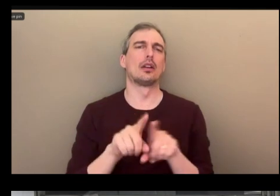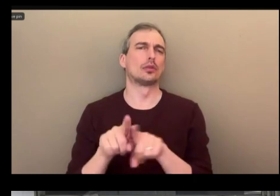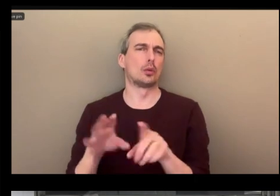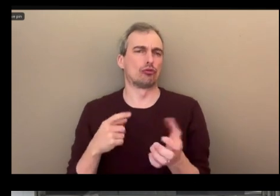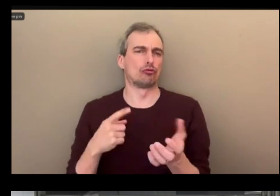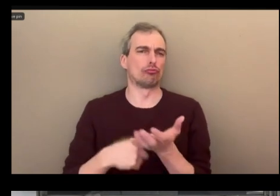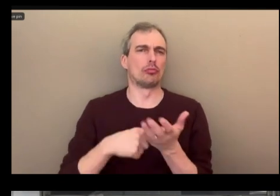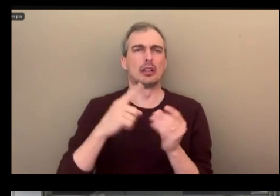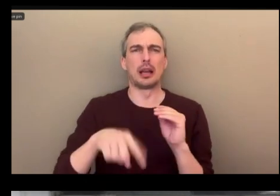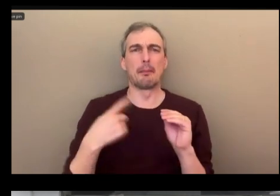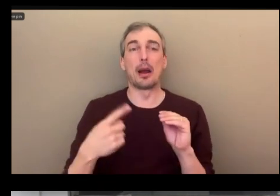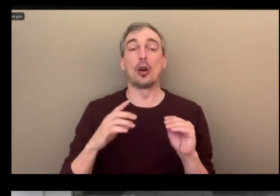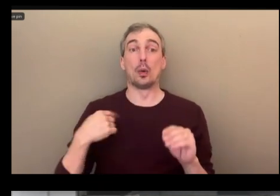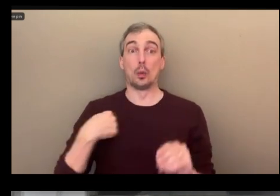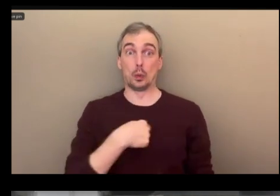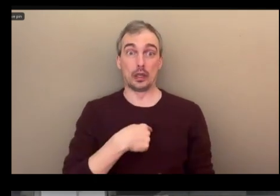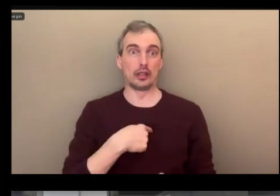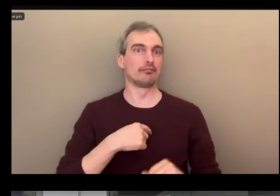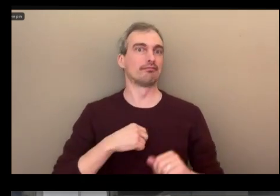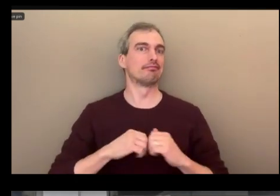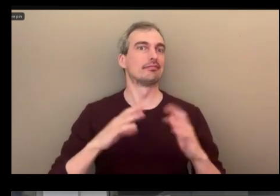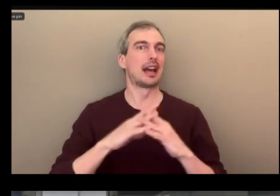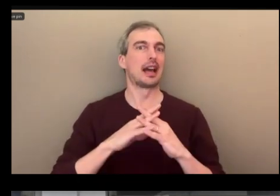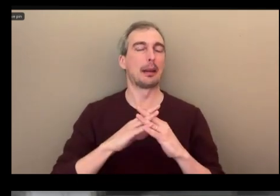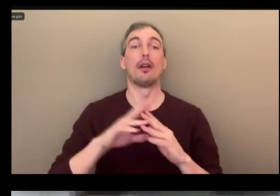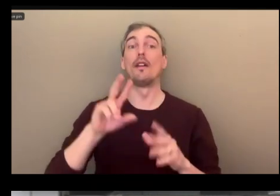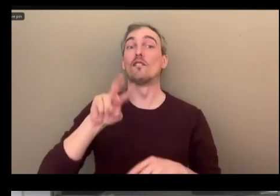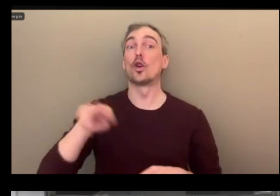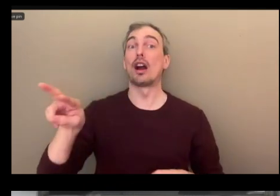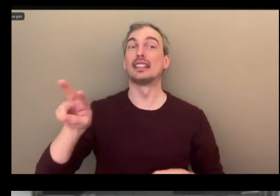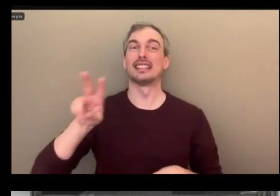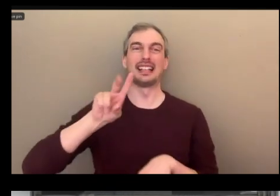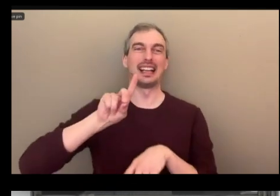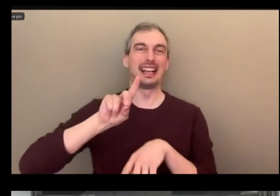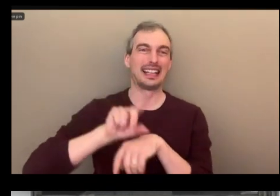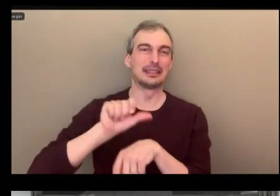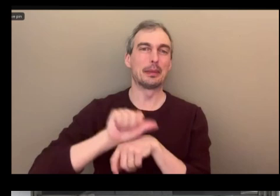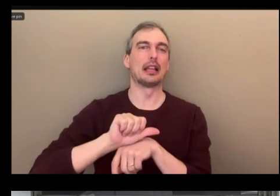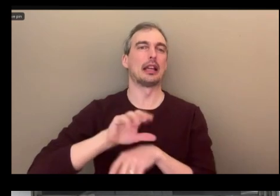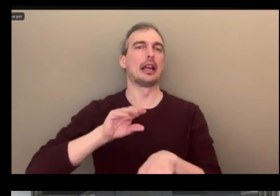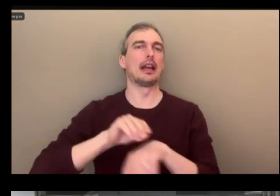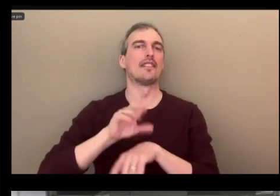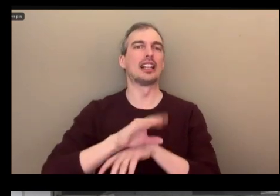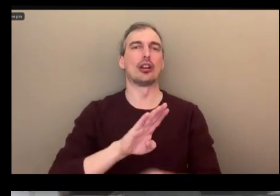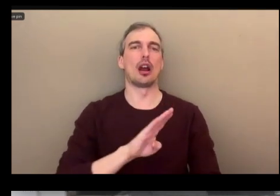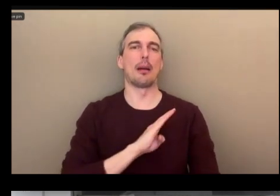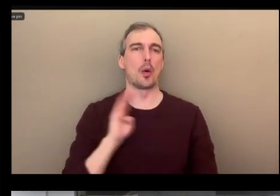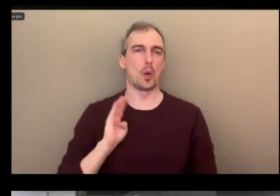And that is, again, when you think about Nothing About Us Without Us, we have